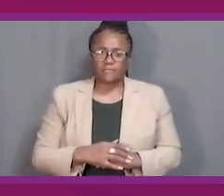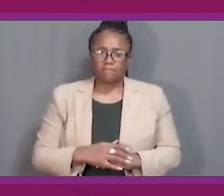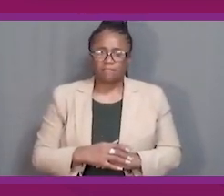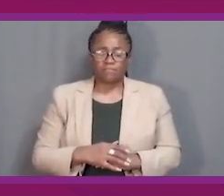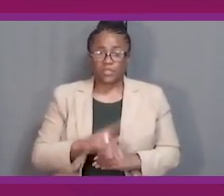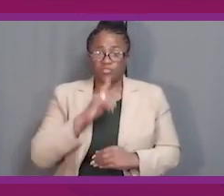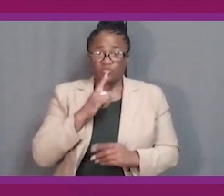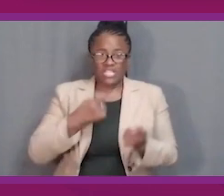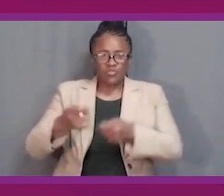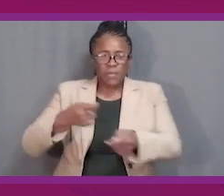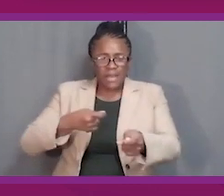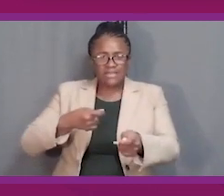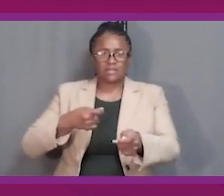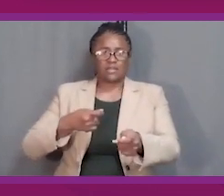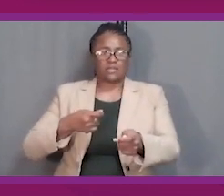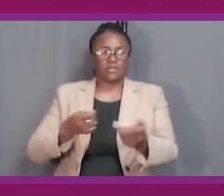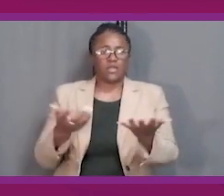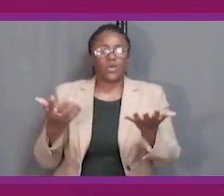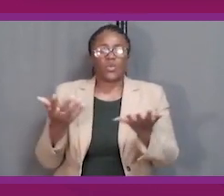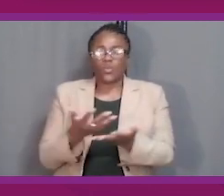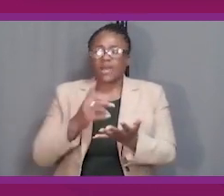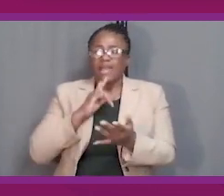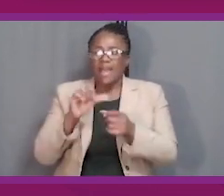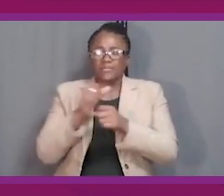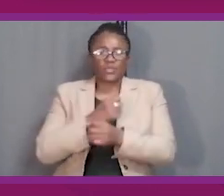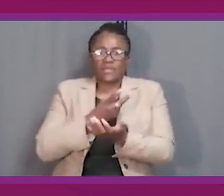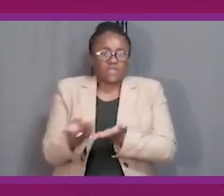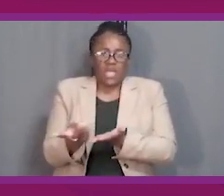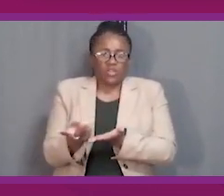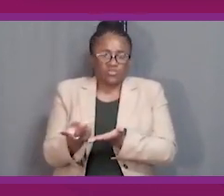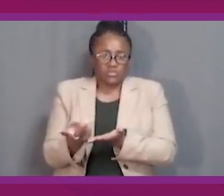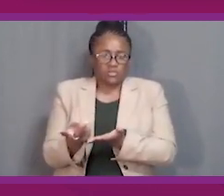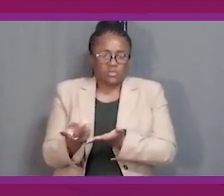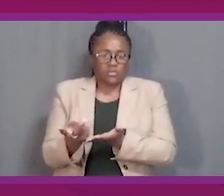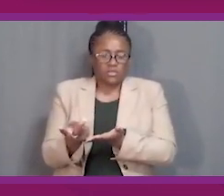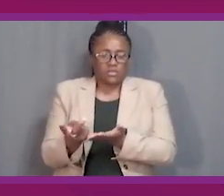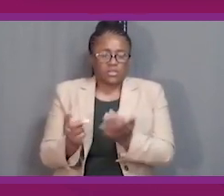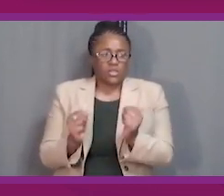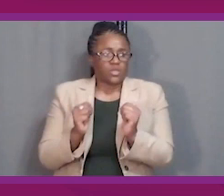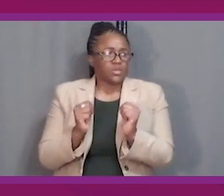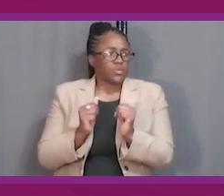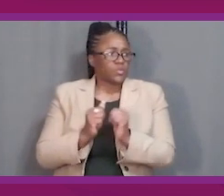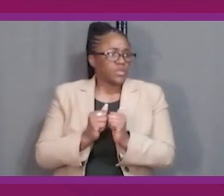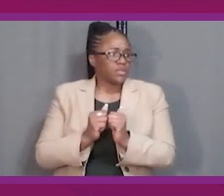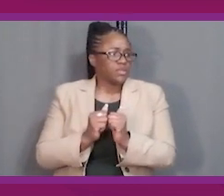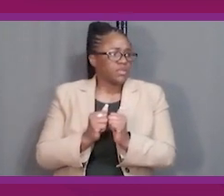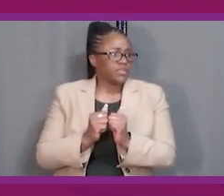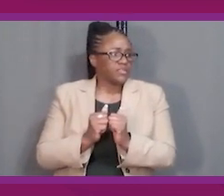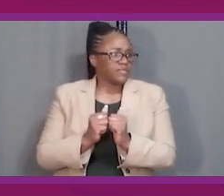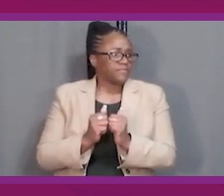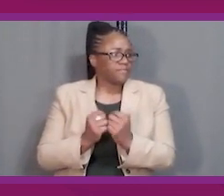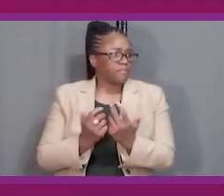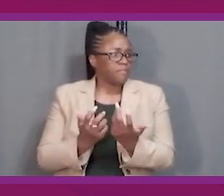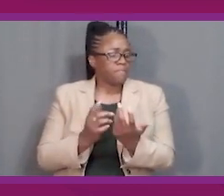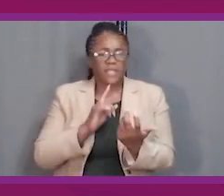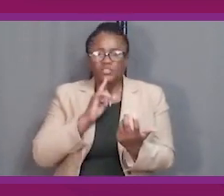with a true community justice for all. Mia Mingus: